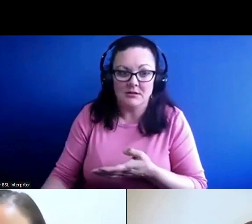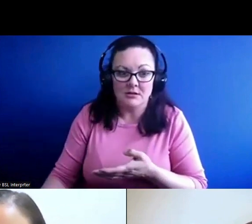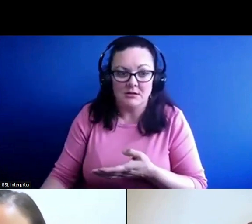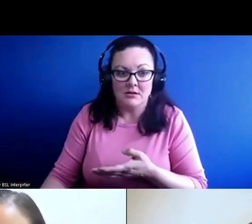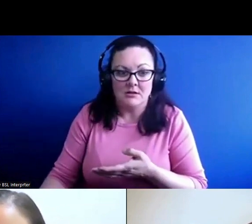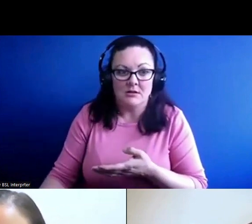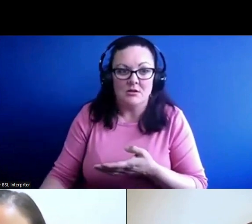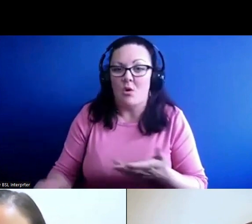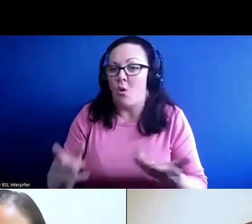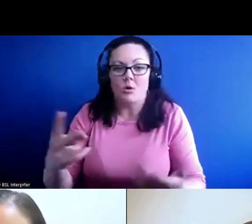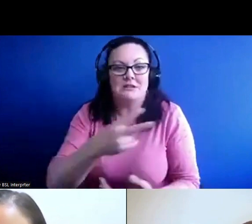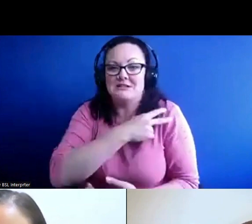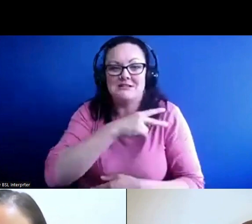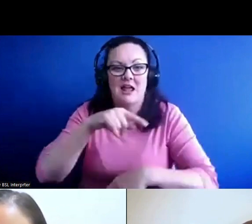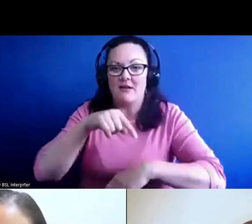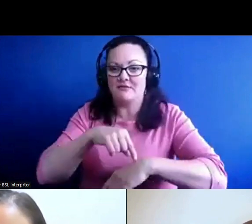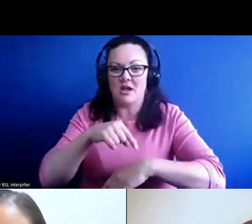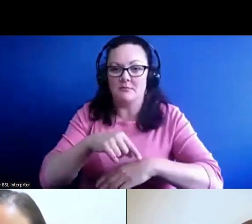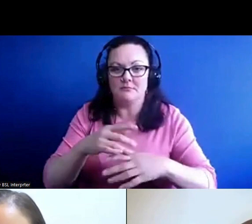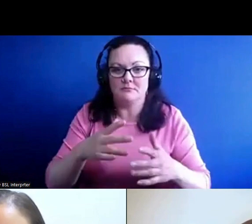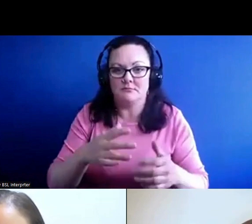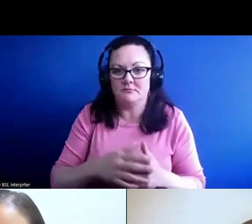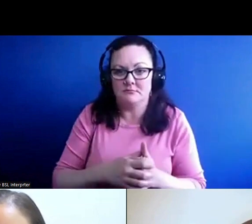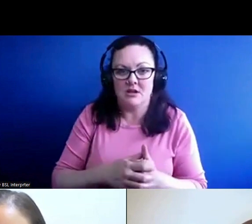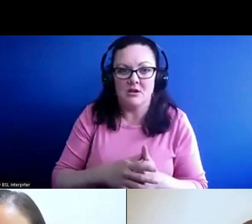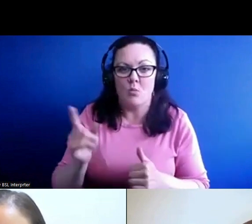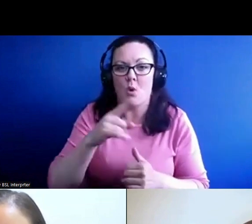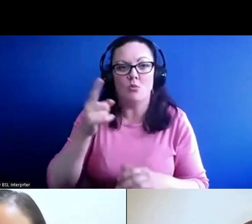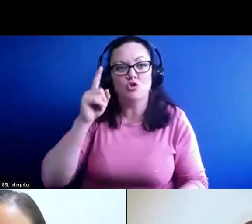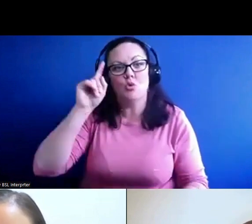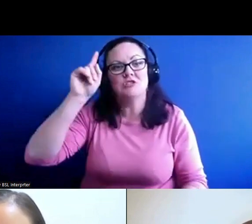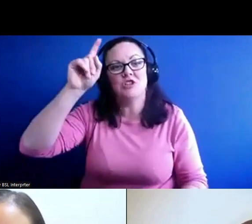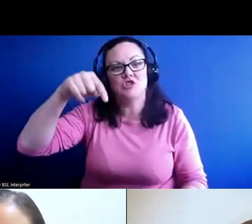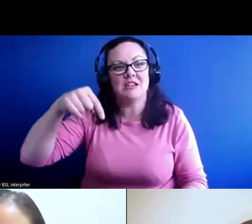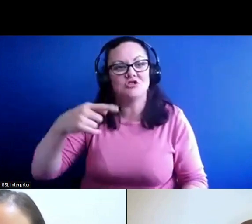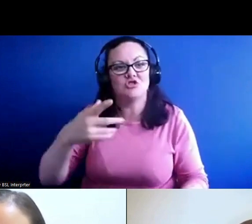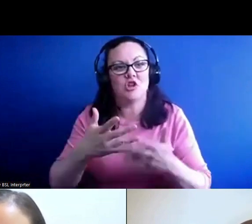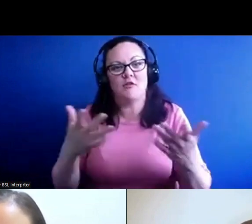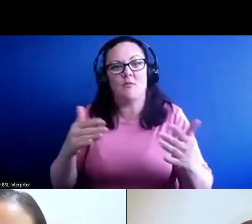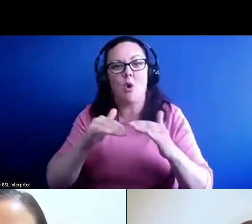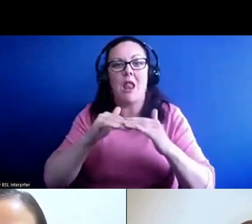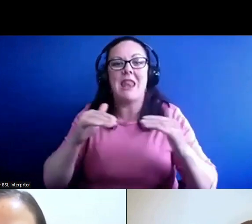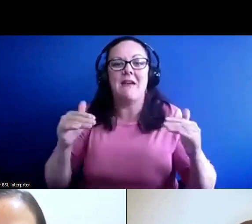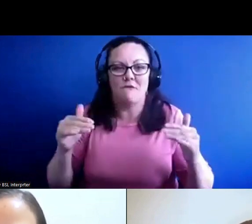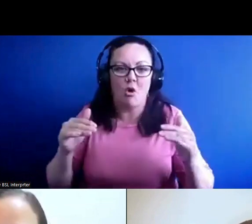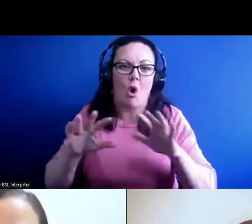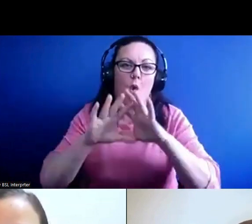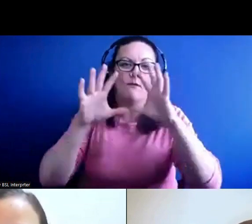time. >>: Oh, staff time. : A suggestion of what level overall you would towards